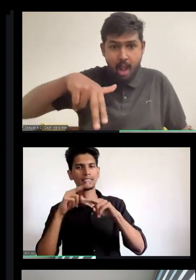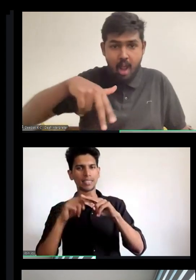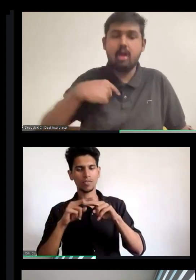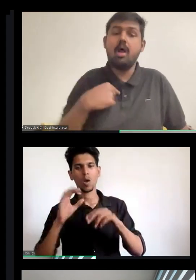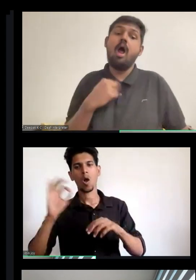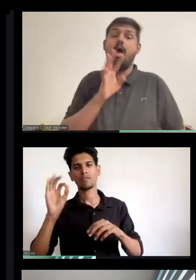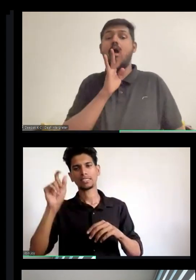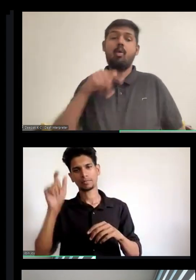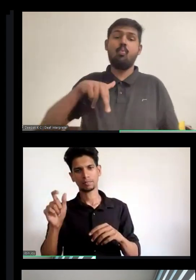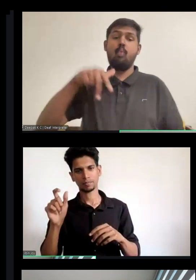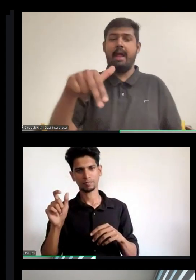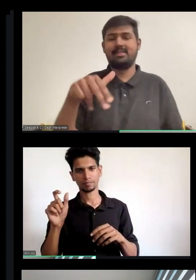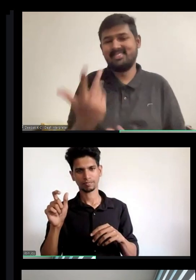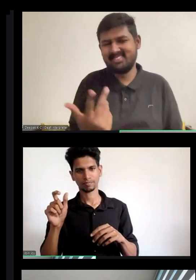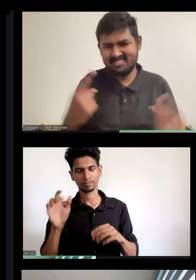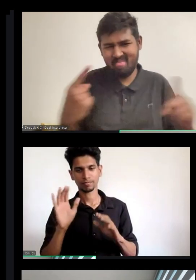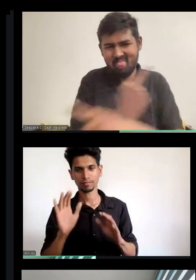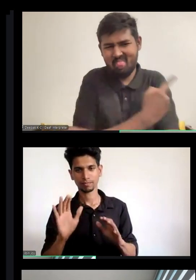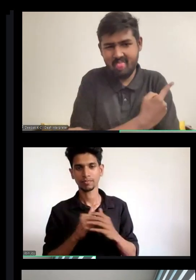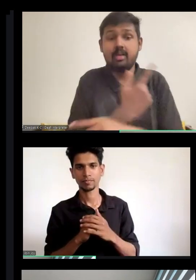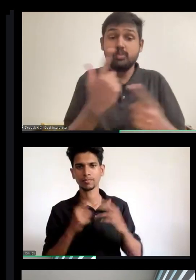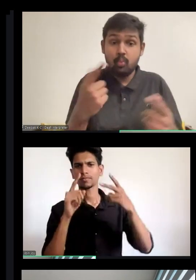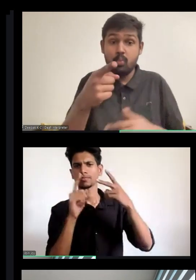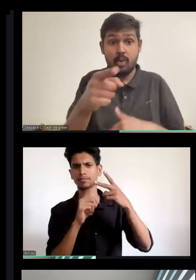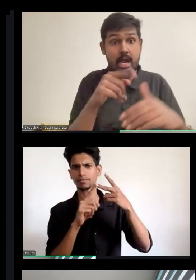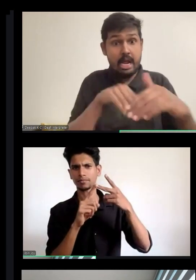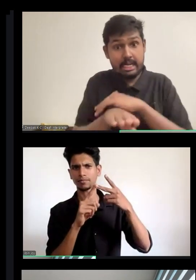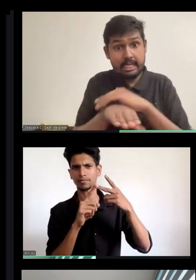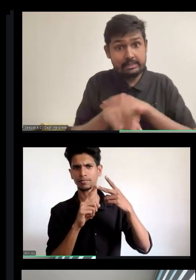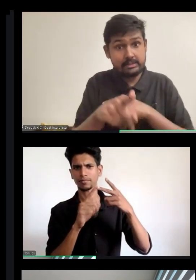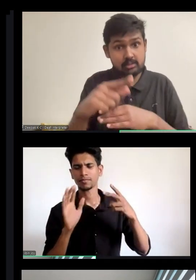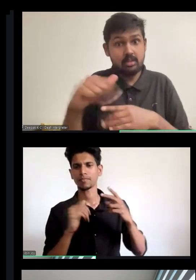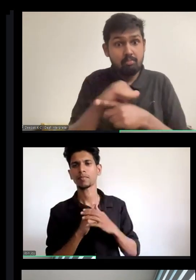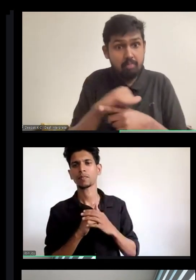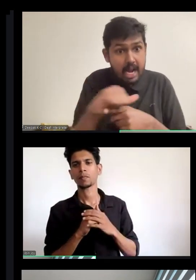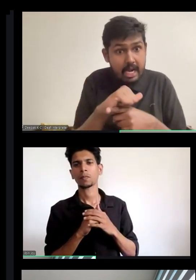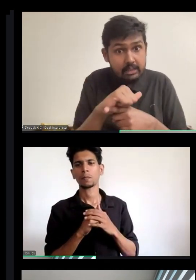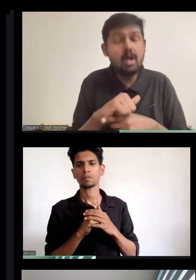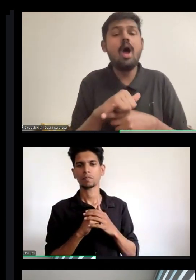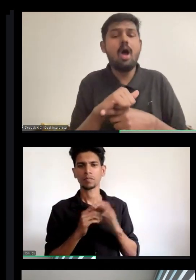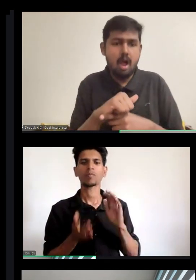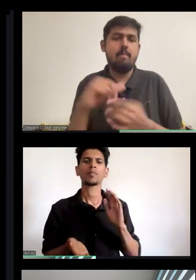The second thing you could do as a practitioner is build the case for at least one executive metric.